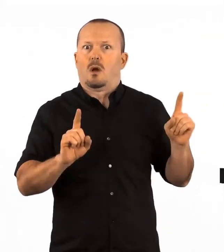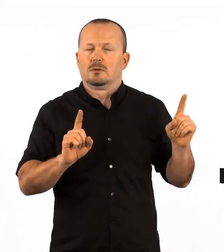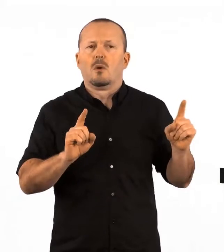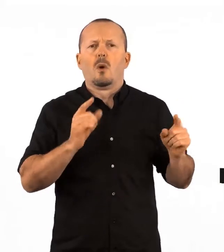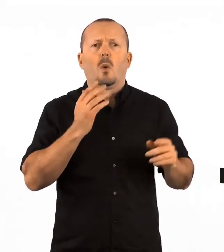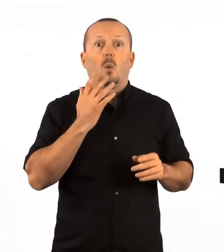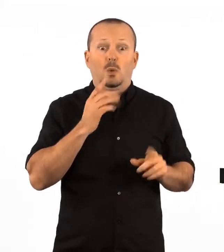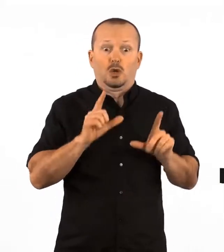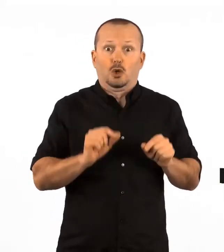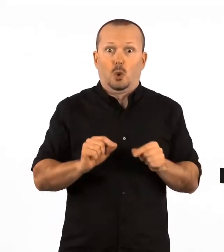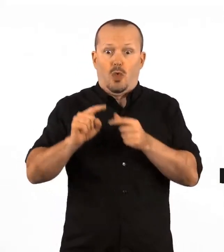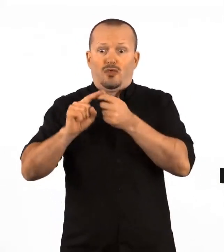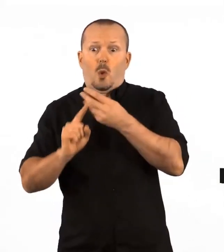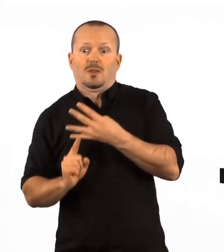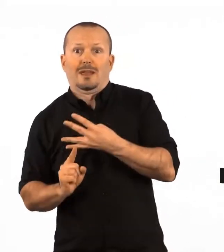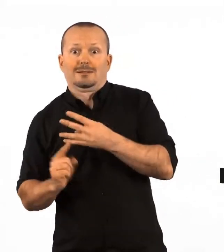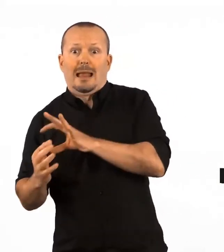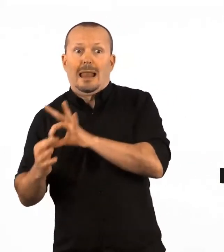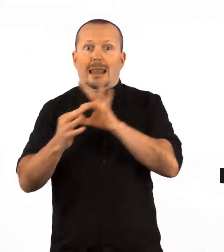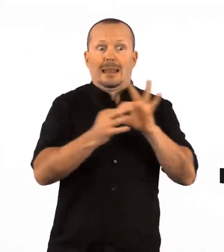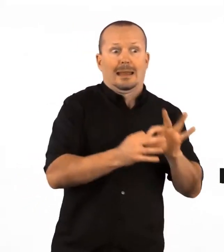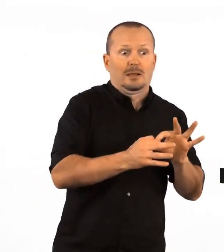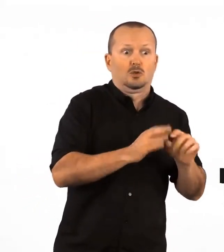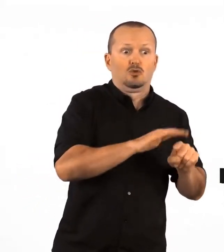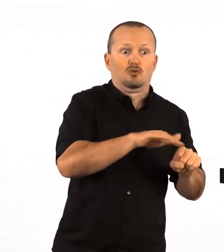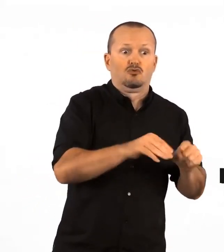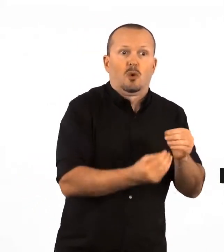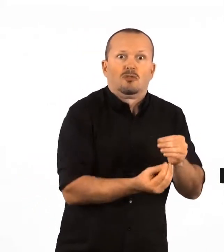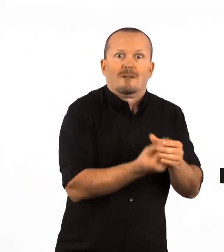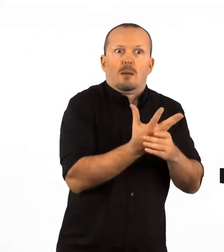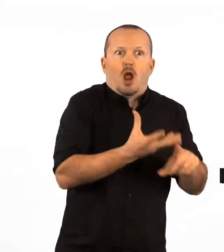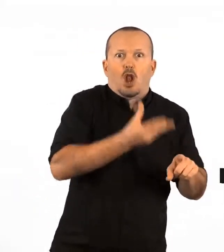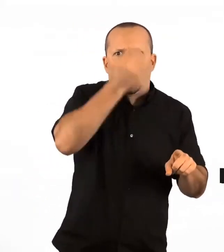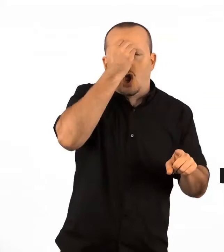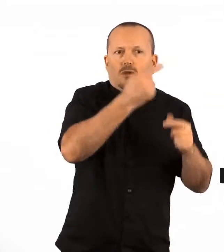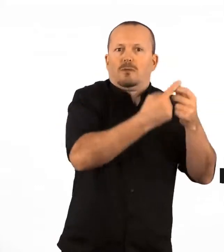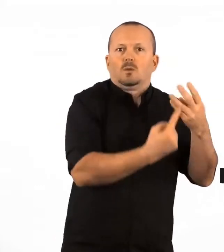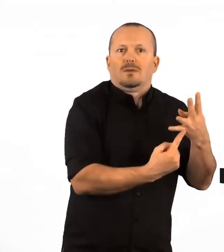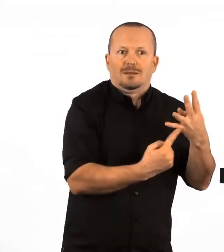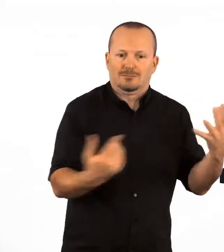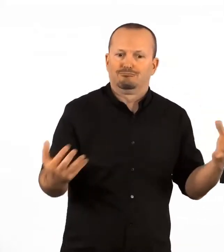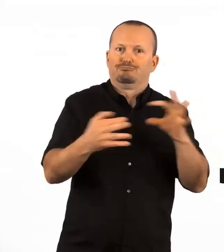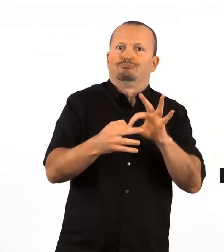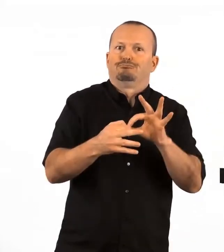us of when we do these things, these are the things that we develop in our children.